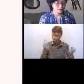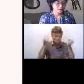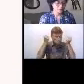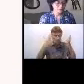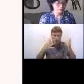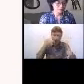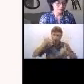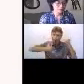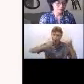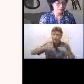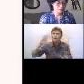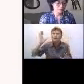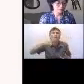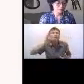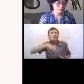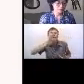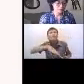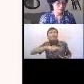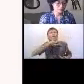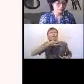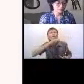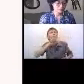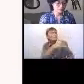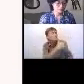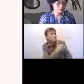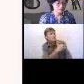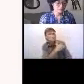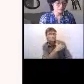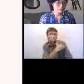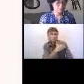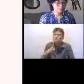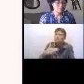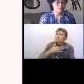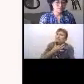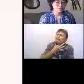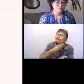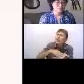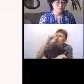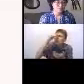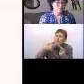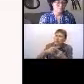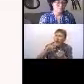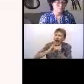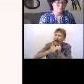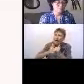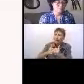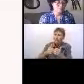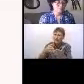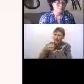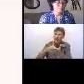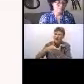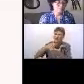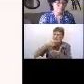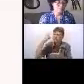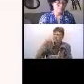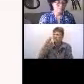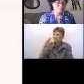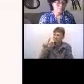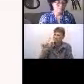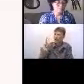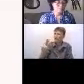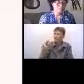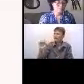yeah, I want to learn about anti-Blackness. And I want to learn about, you know, historical